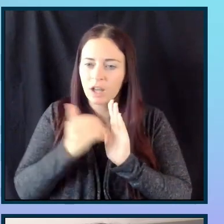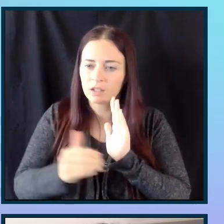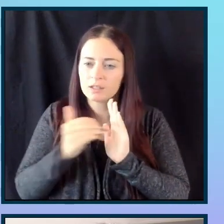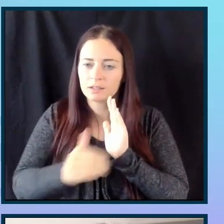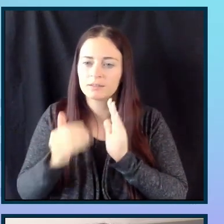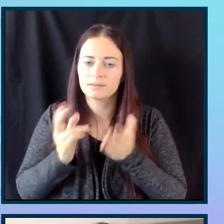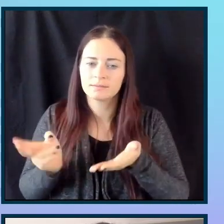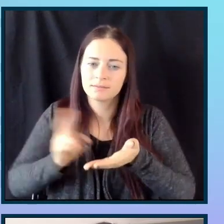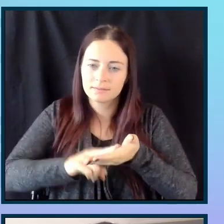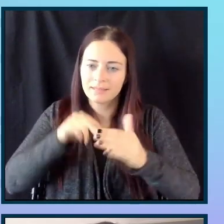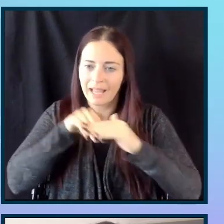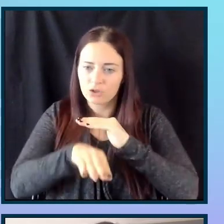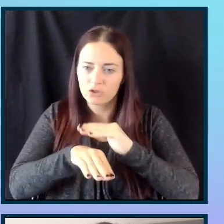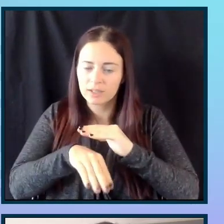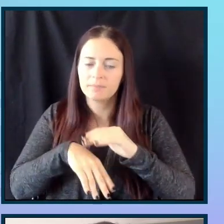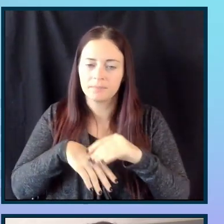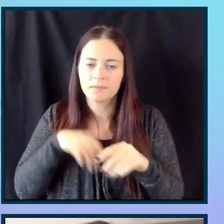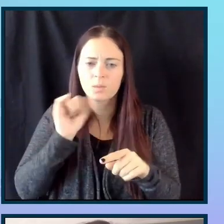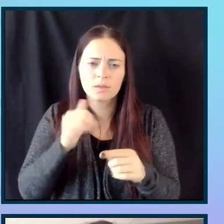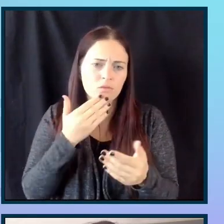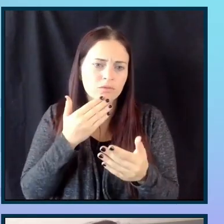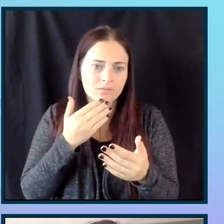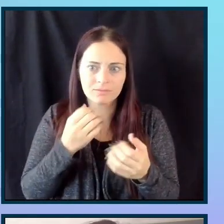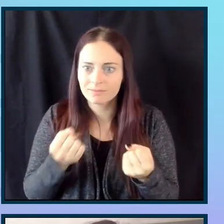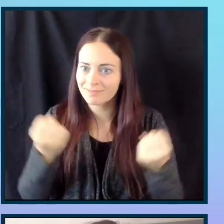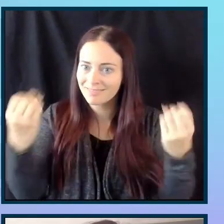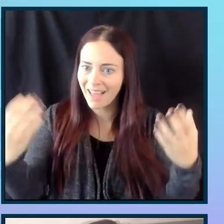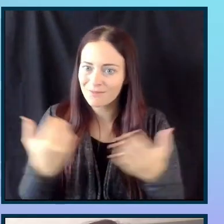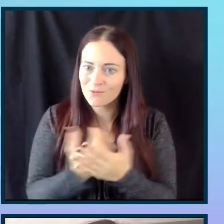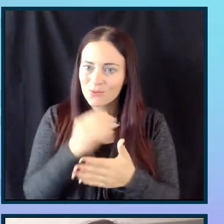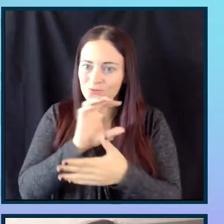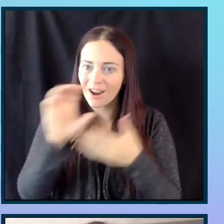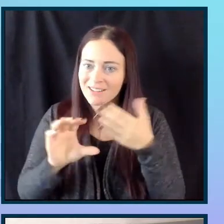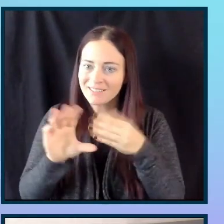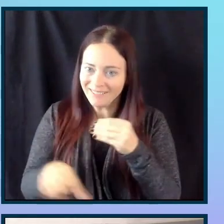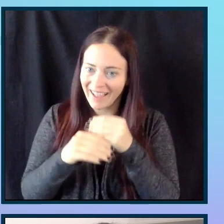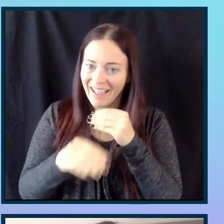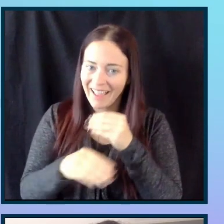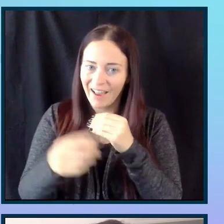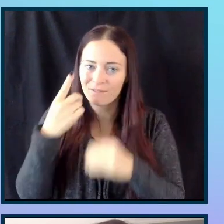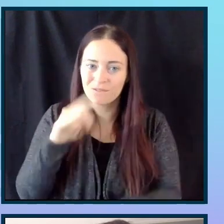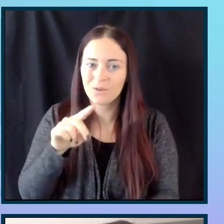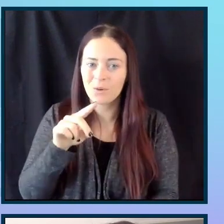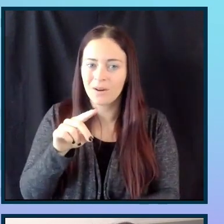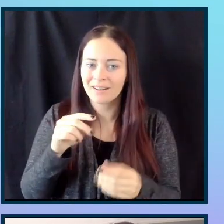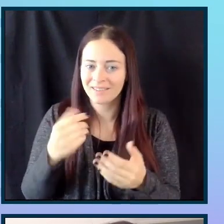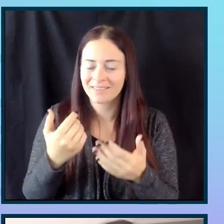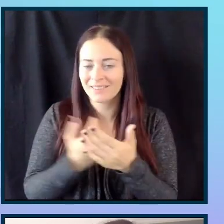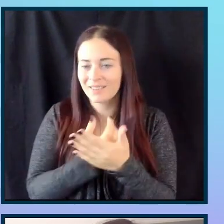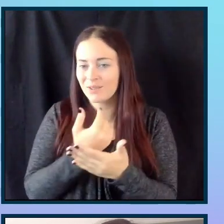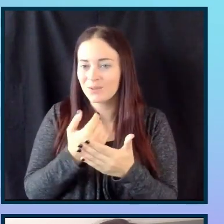So that's a good number of success criteria coming out in WCAG 2.2. These aren't completely finalized.